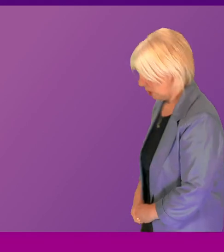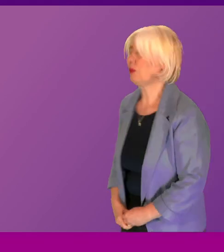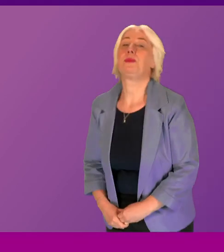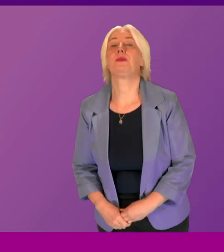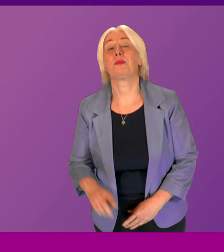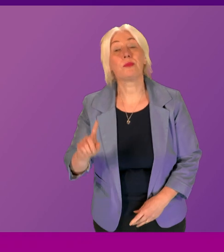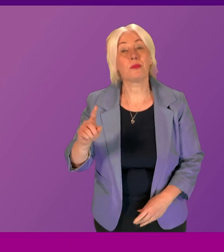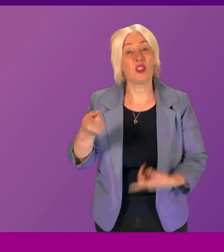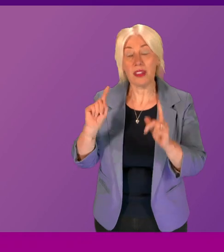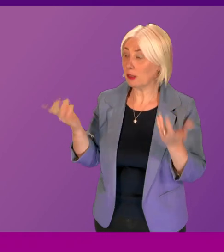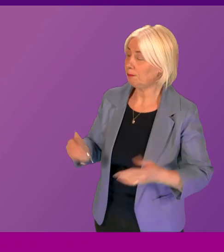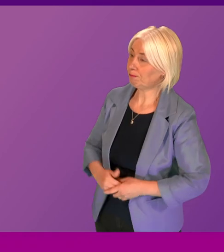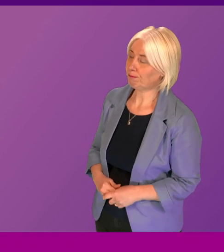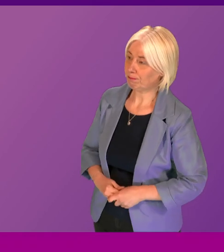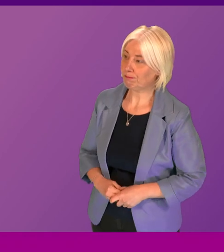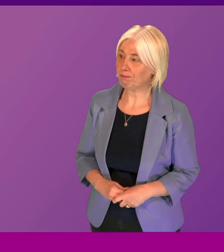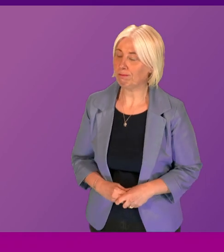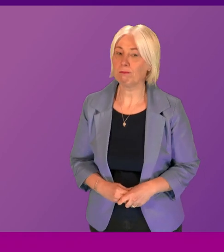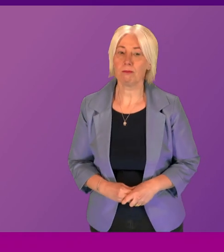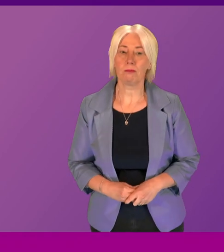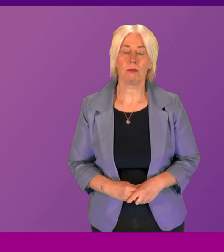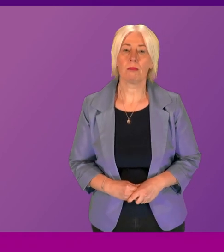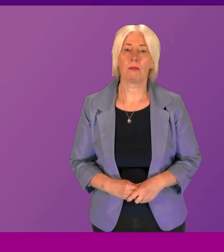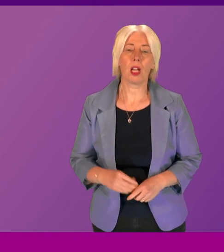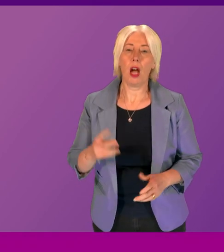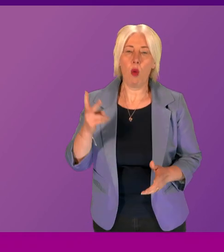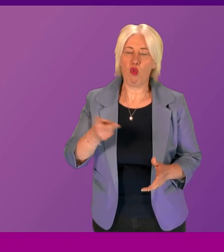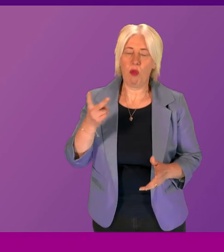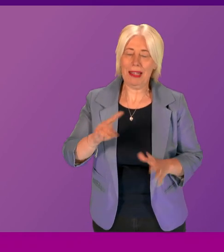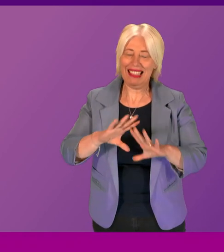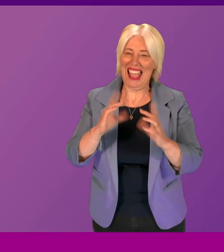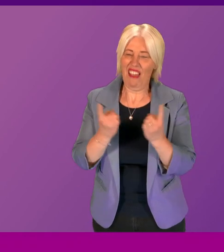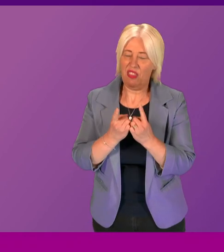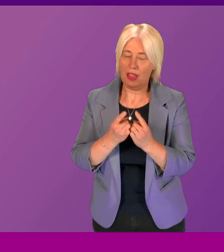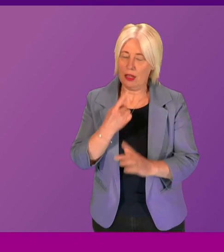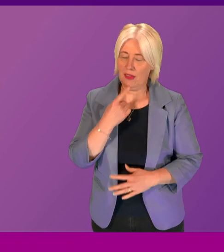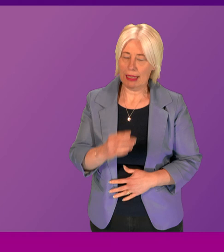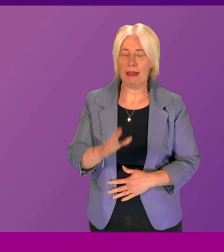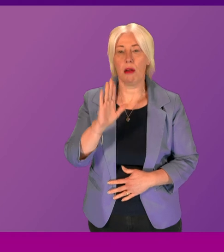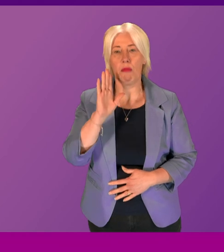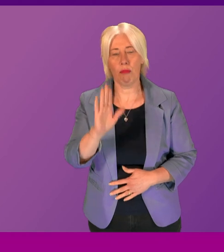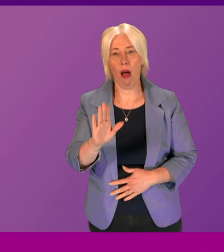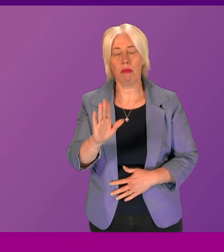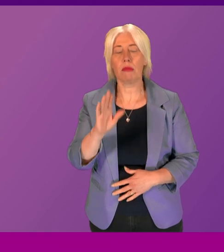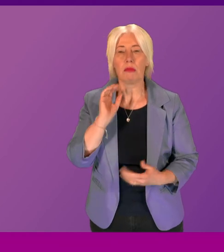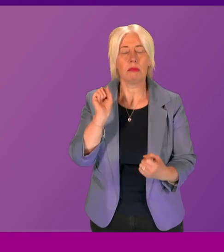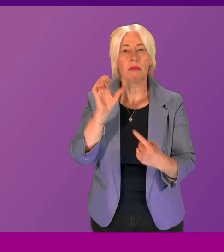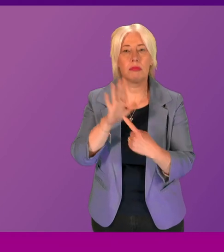First Minister. I will not repeat all that I have said already. I know that Pauline McNeill recognises the importance of legislation.